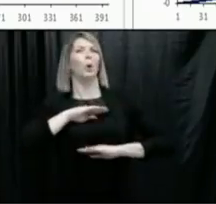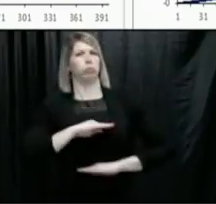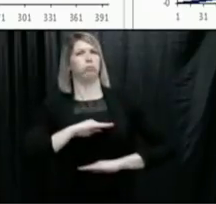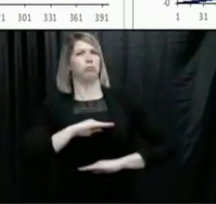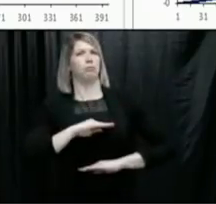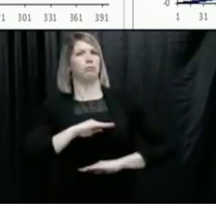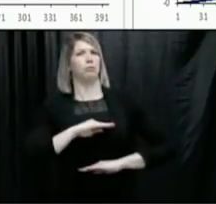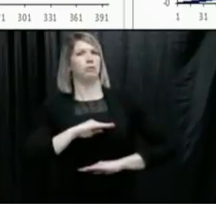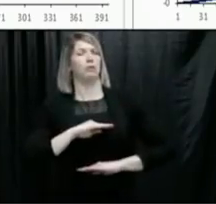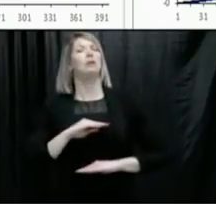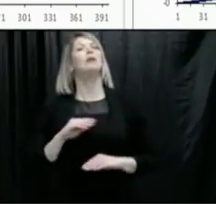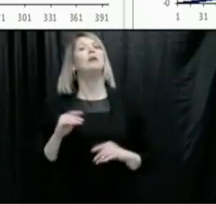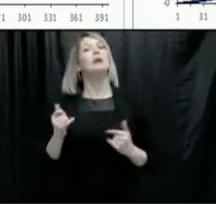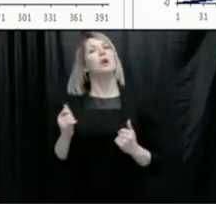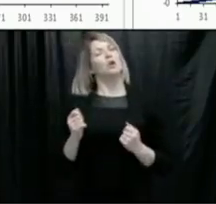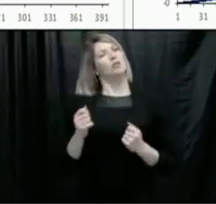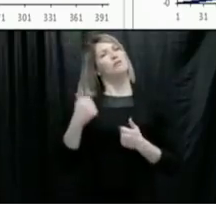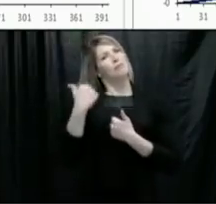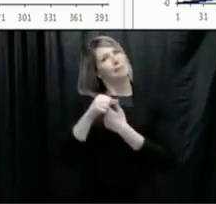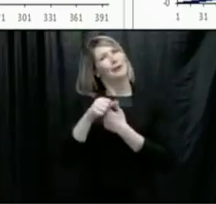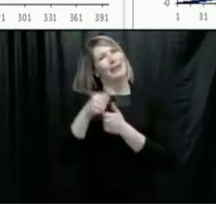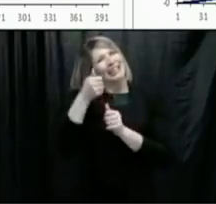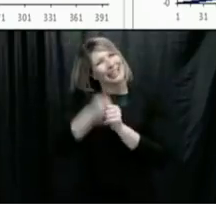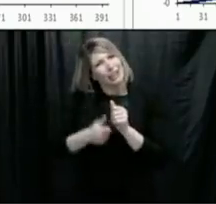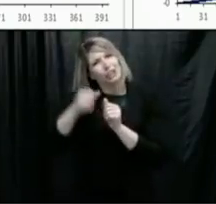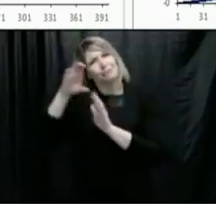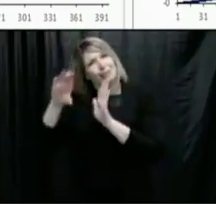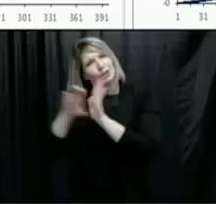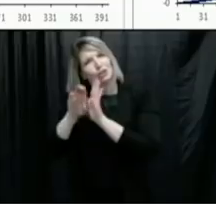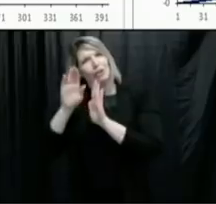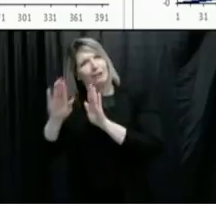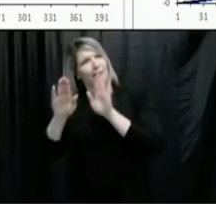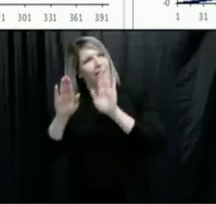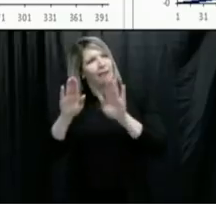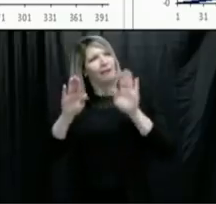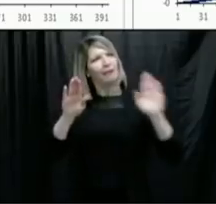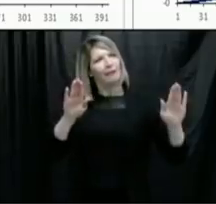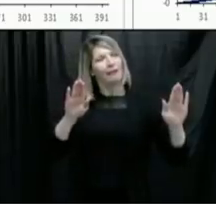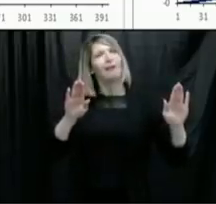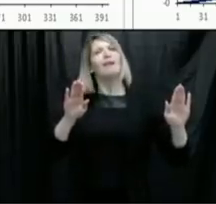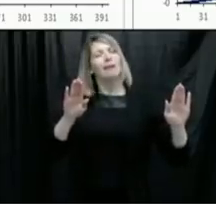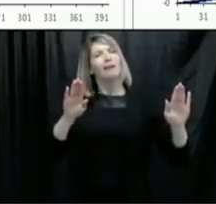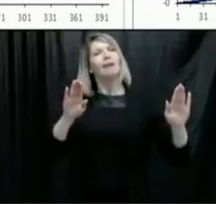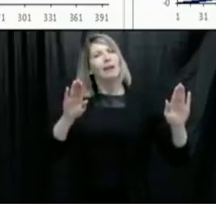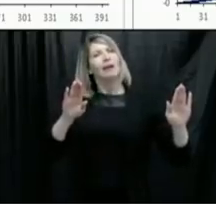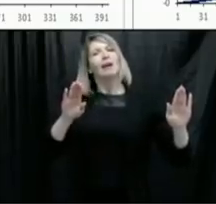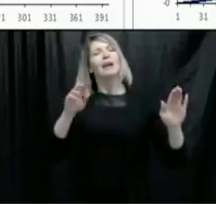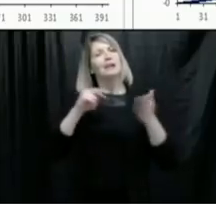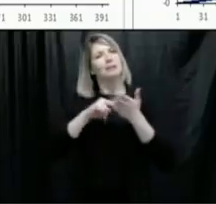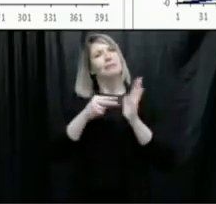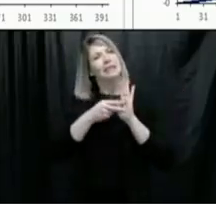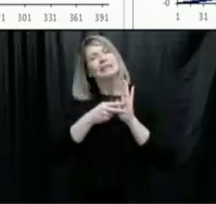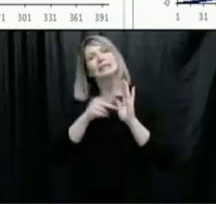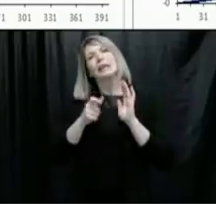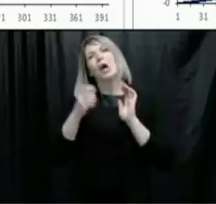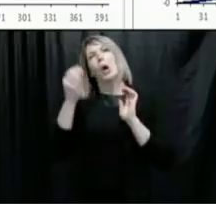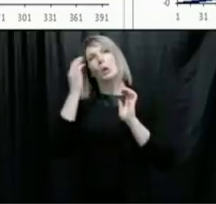ACCOMMODATE THAT CHANGE. GIVEN THE PRESENT MODEL WITH ALL